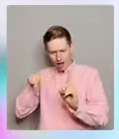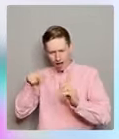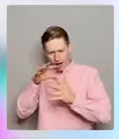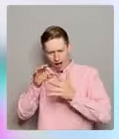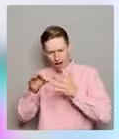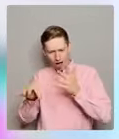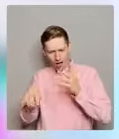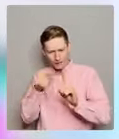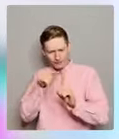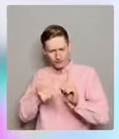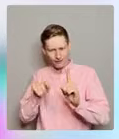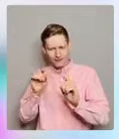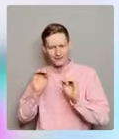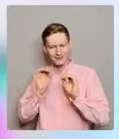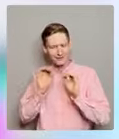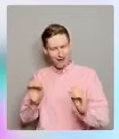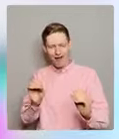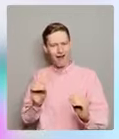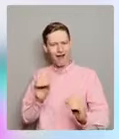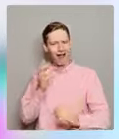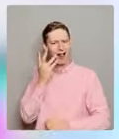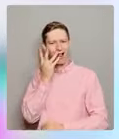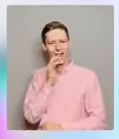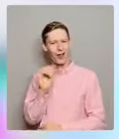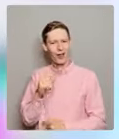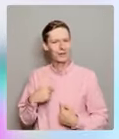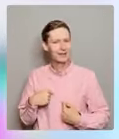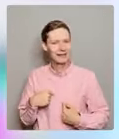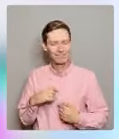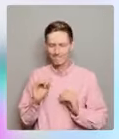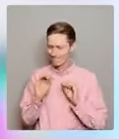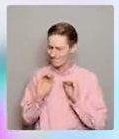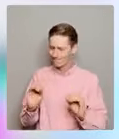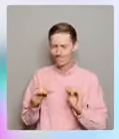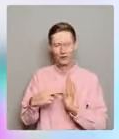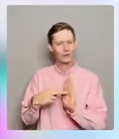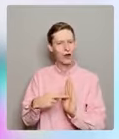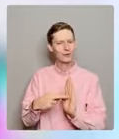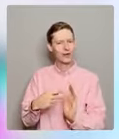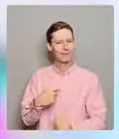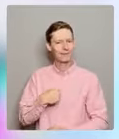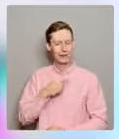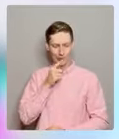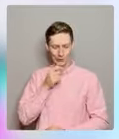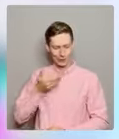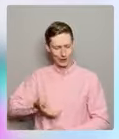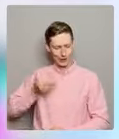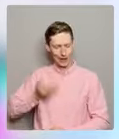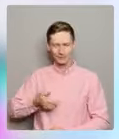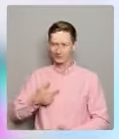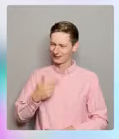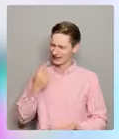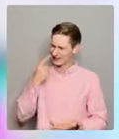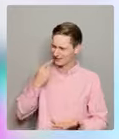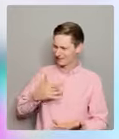that out of all of the options available, none of them reflected or represented me. So there's this element of character customization